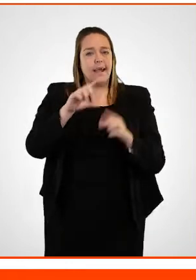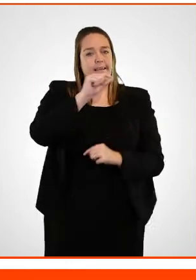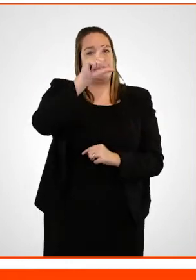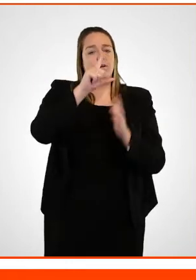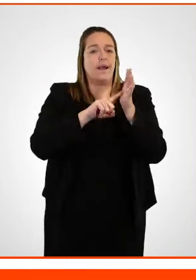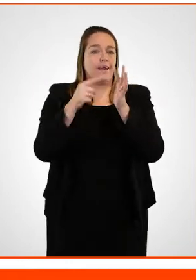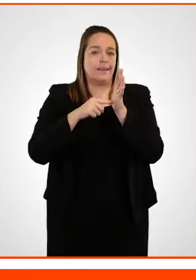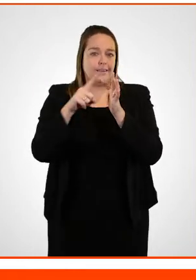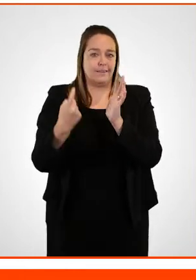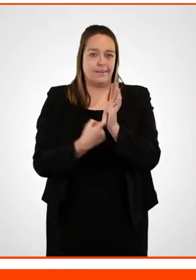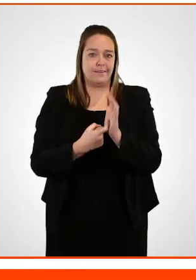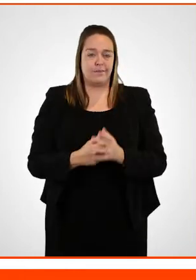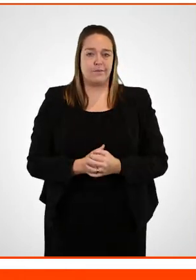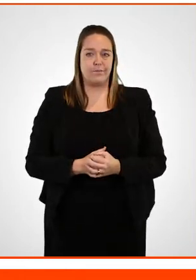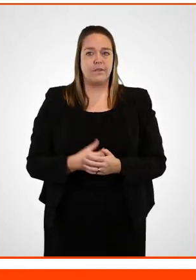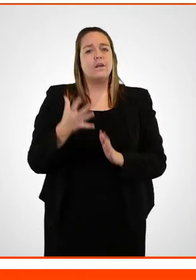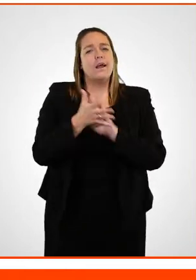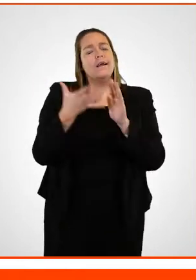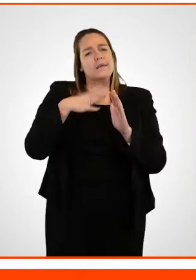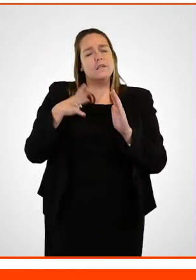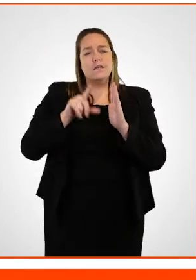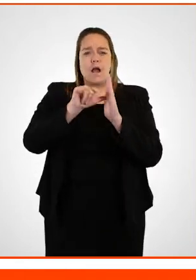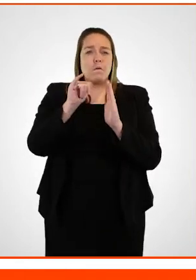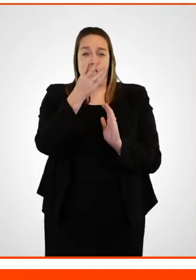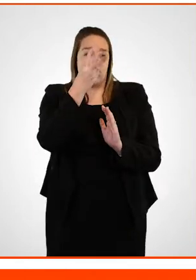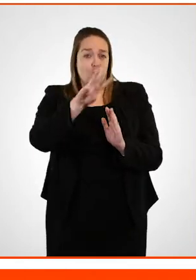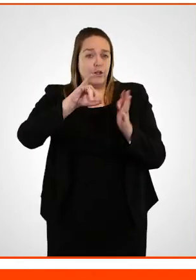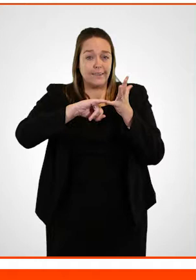And so what we want to do is take a block of time - say 30 seconds -